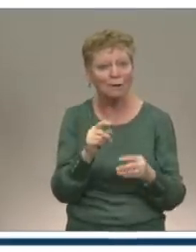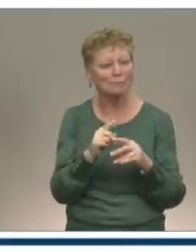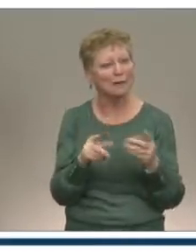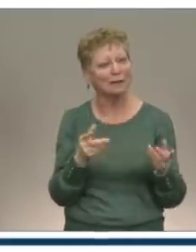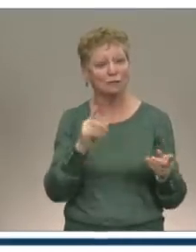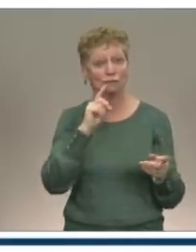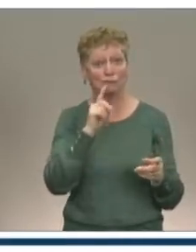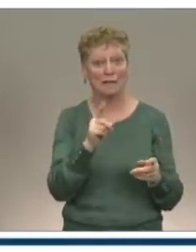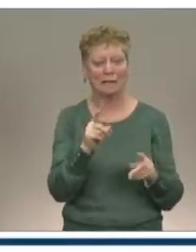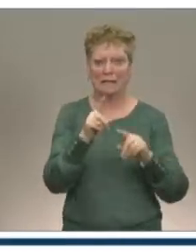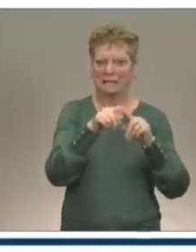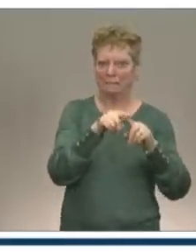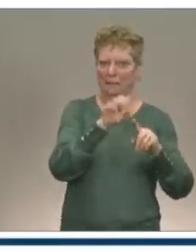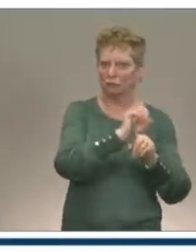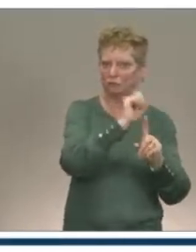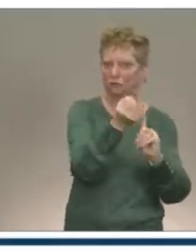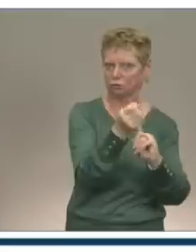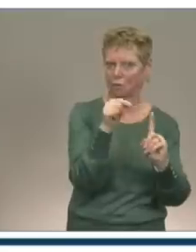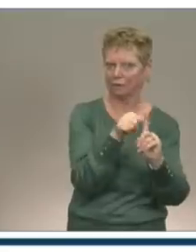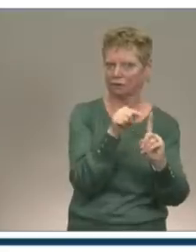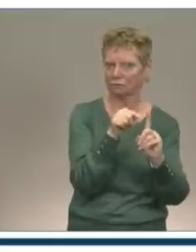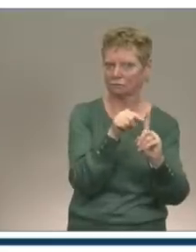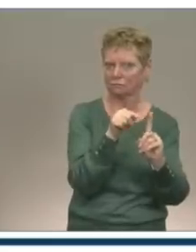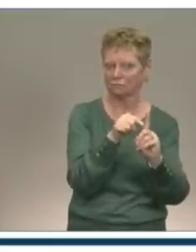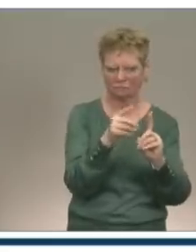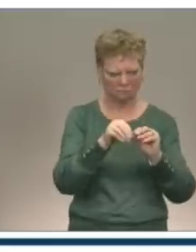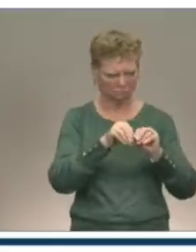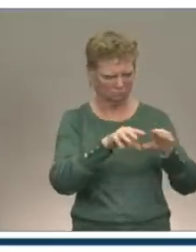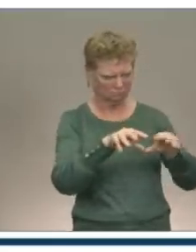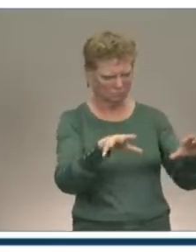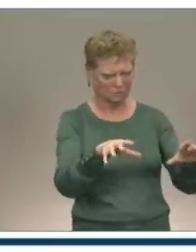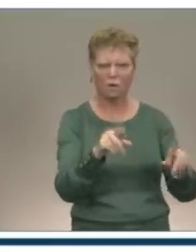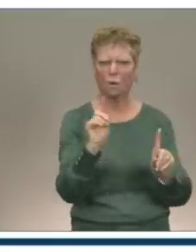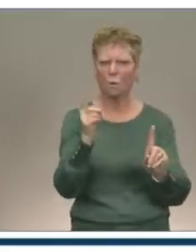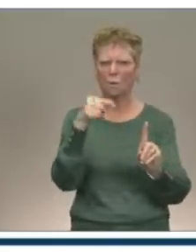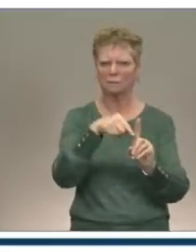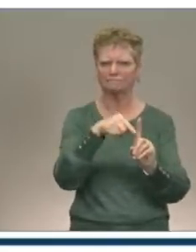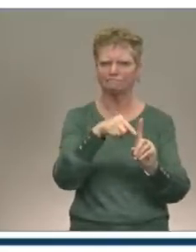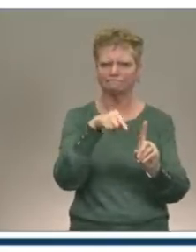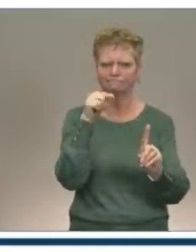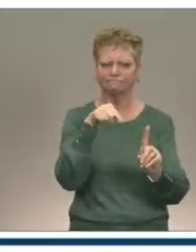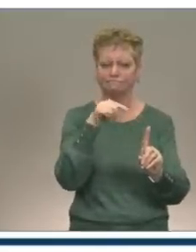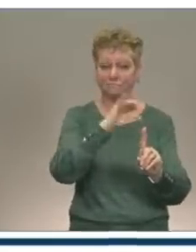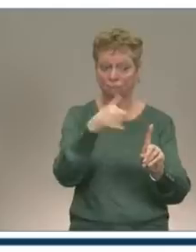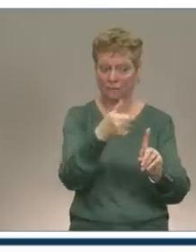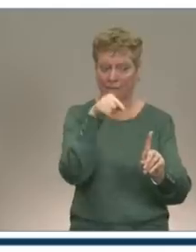the circumstances that are behind any increase in epidemiology adrian do you have a follow-up